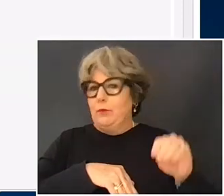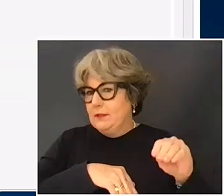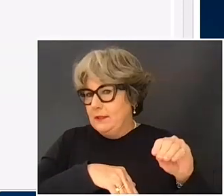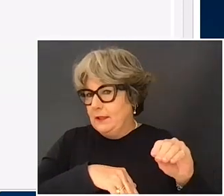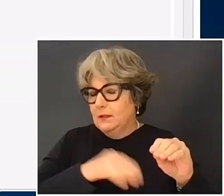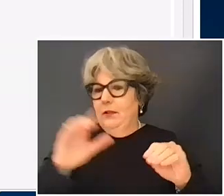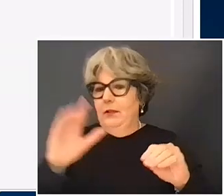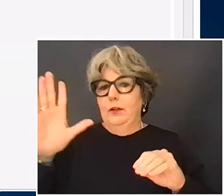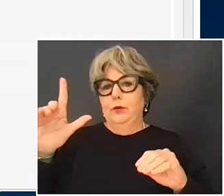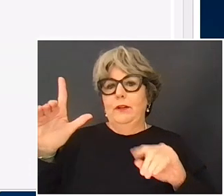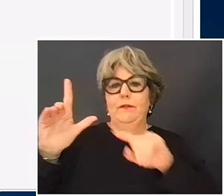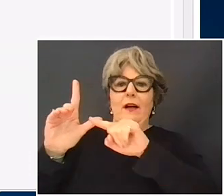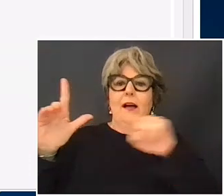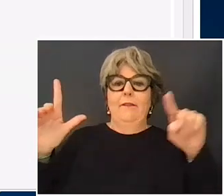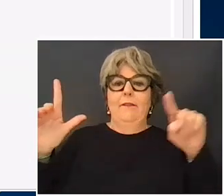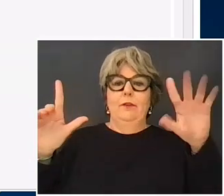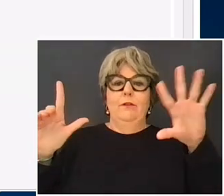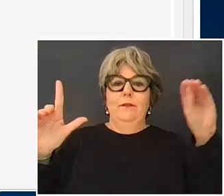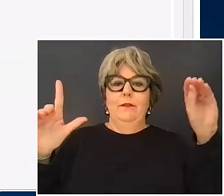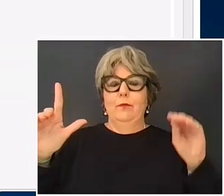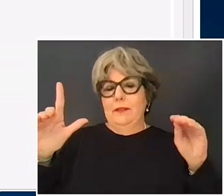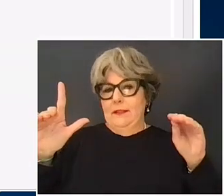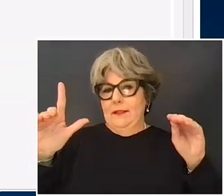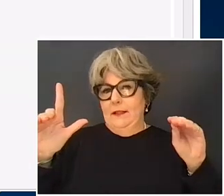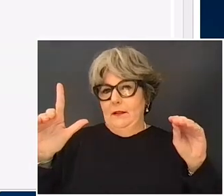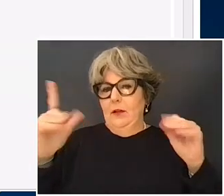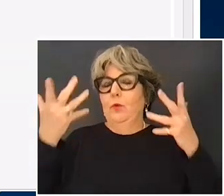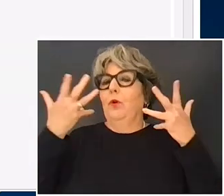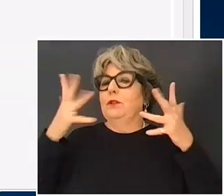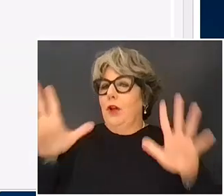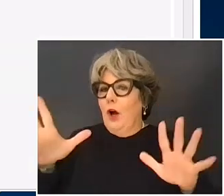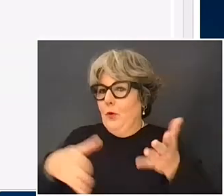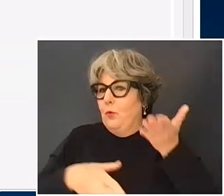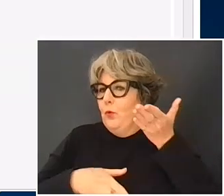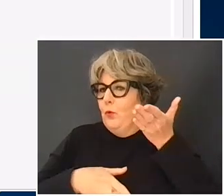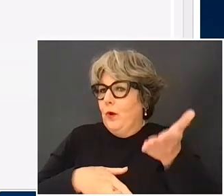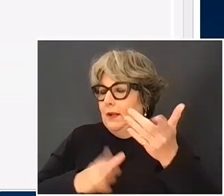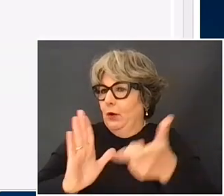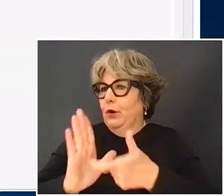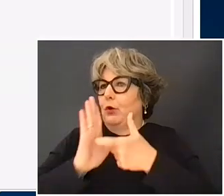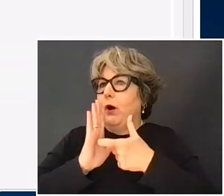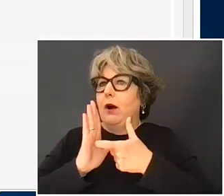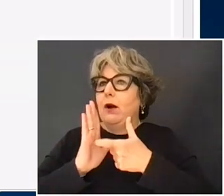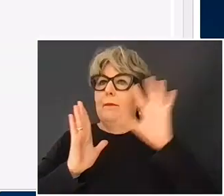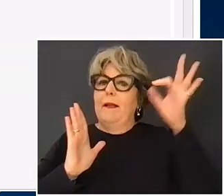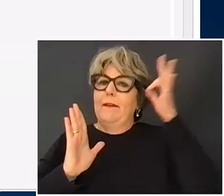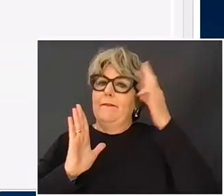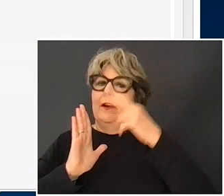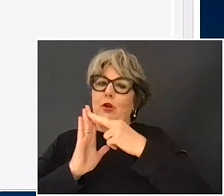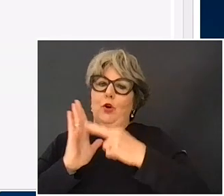50%. So we're cross-referring to what is already required by the Federal regulations and asking that accreditors